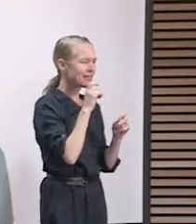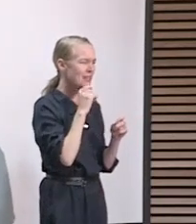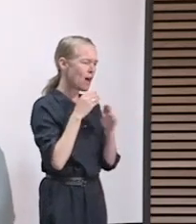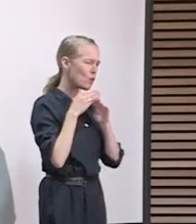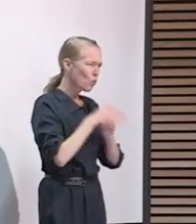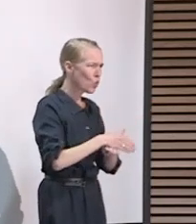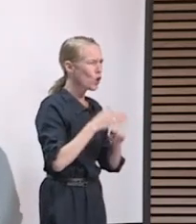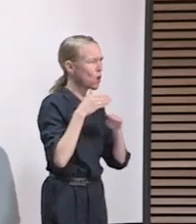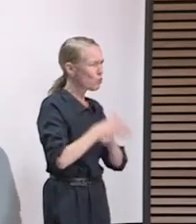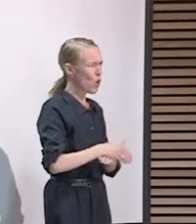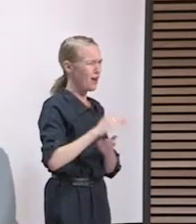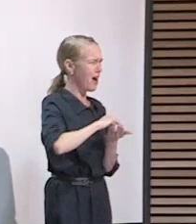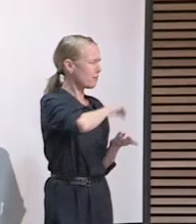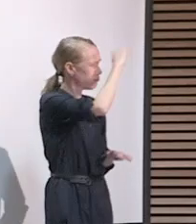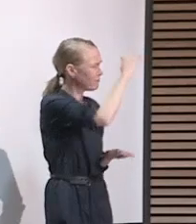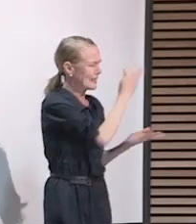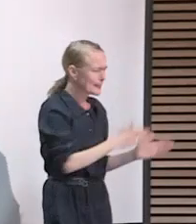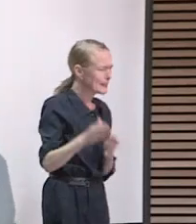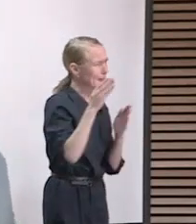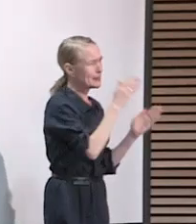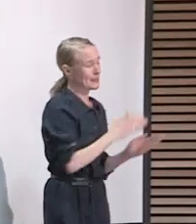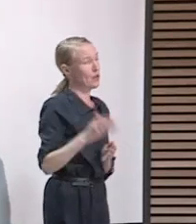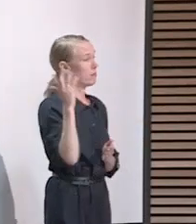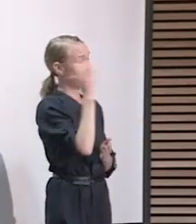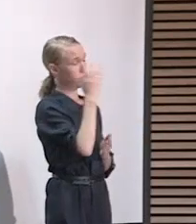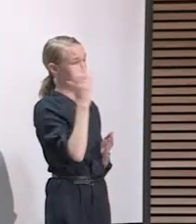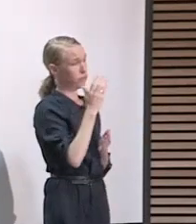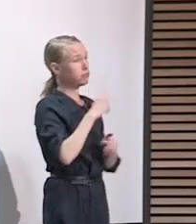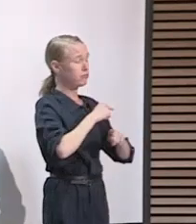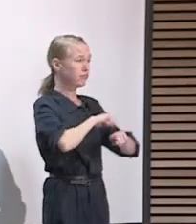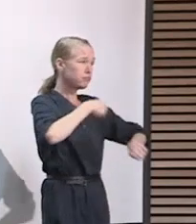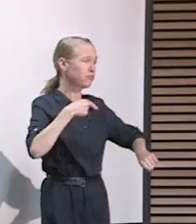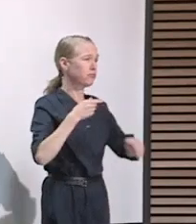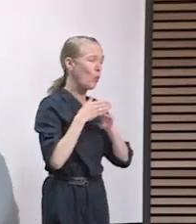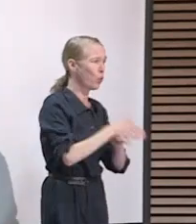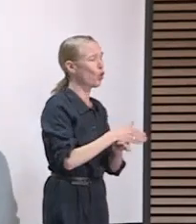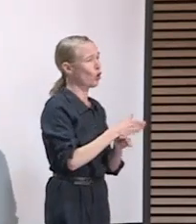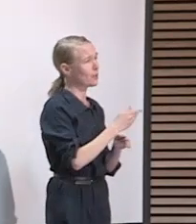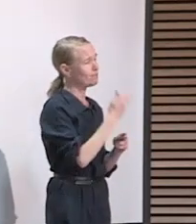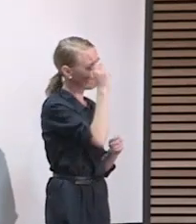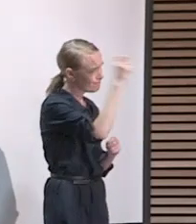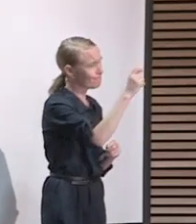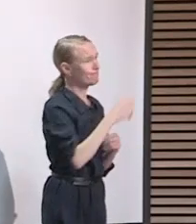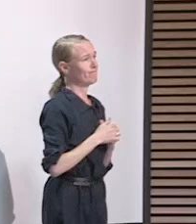labs and I want to thank them. By delivering the results on a